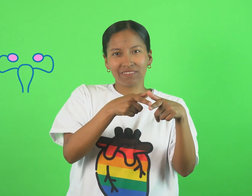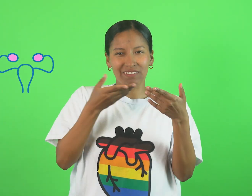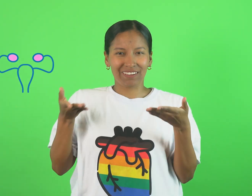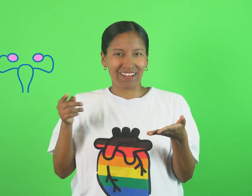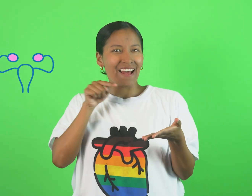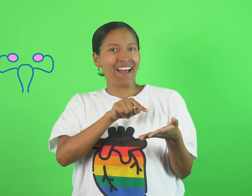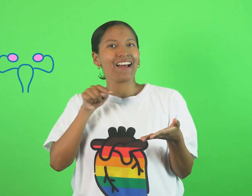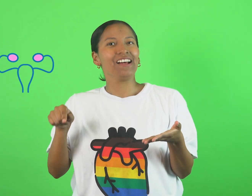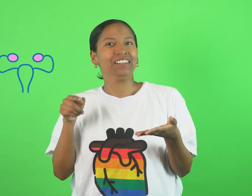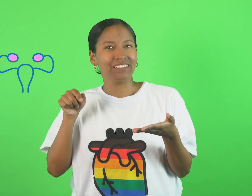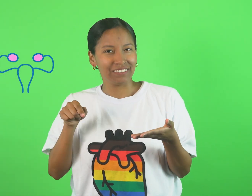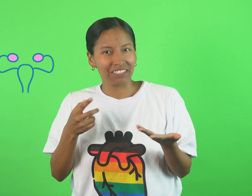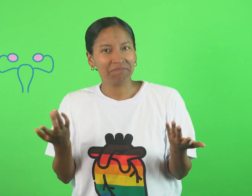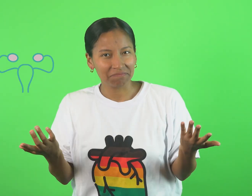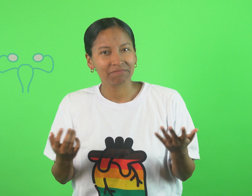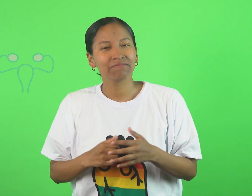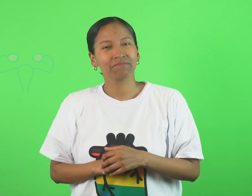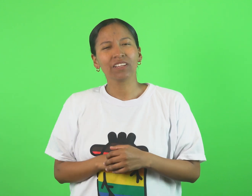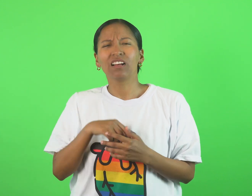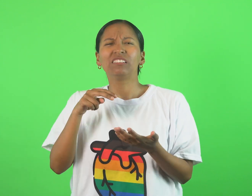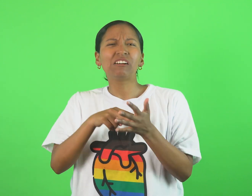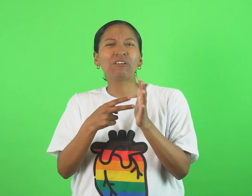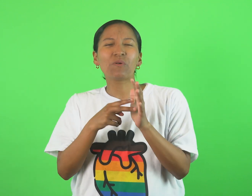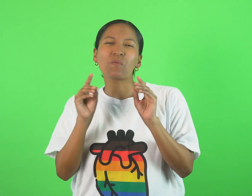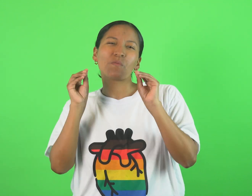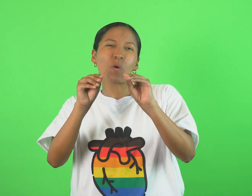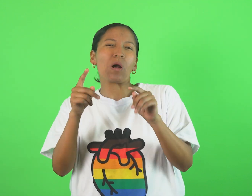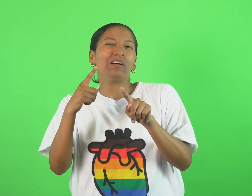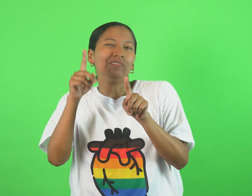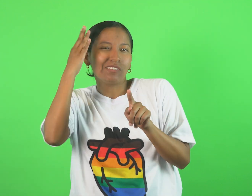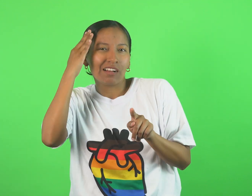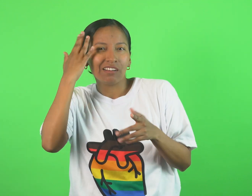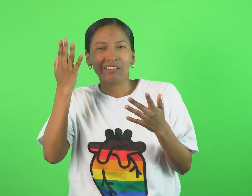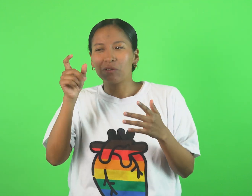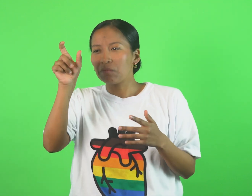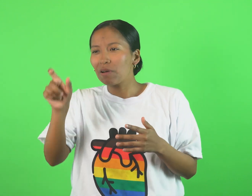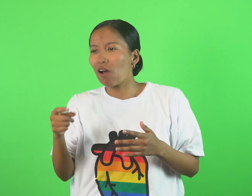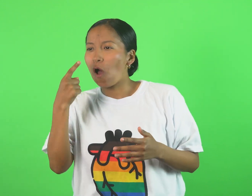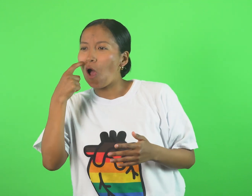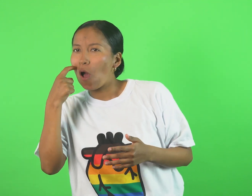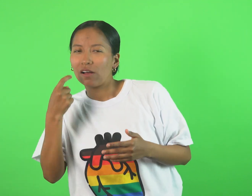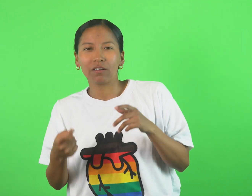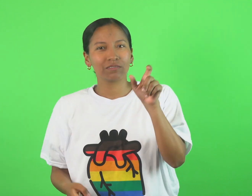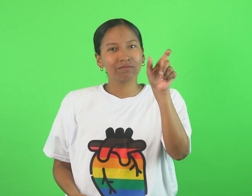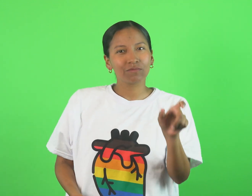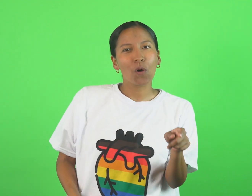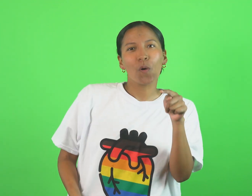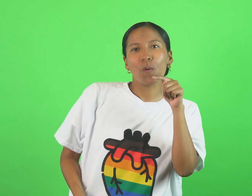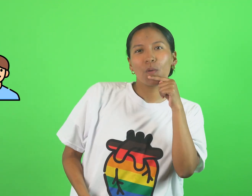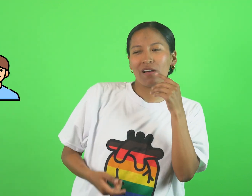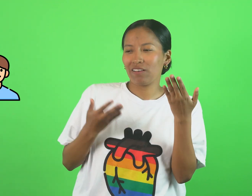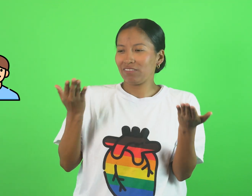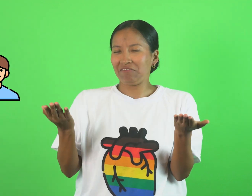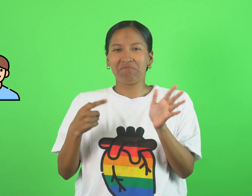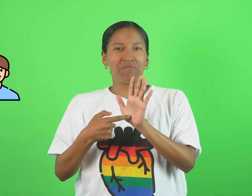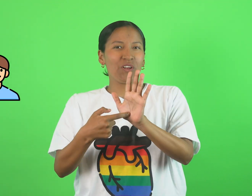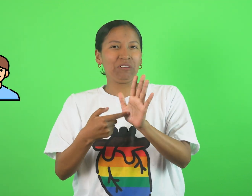as the penis or vulva. That is, what is usually used to designate someone as ‘male’